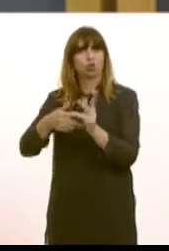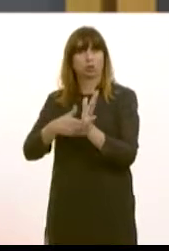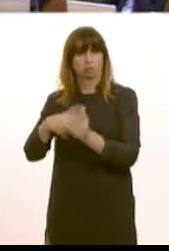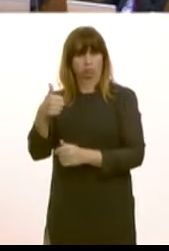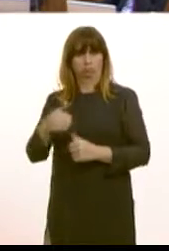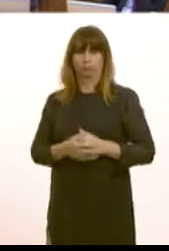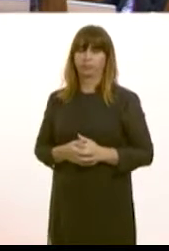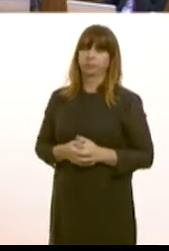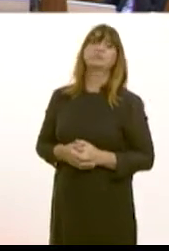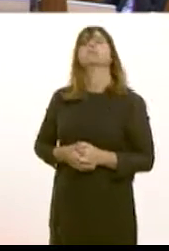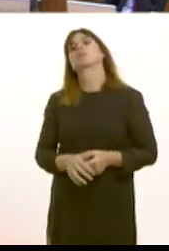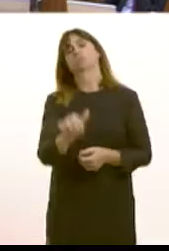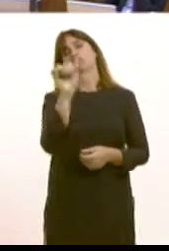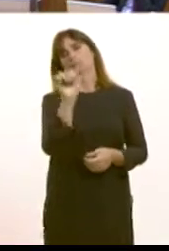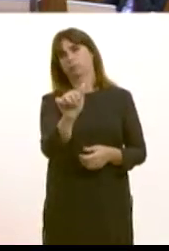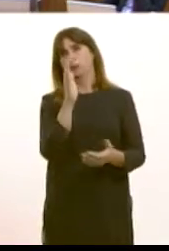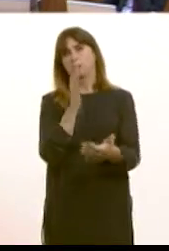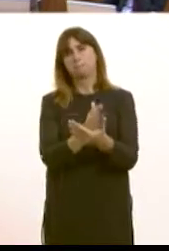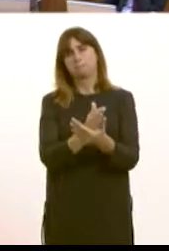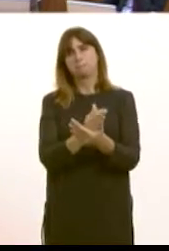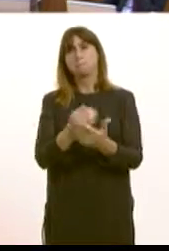Carwyn Jones: Absolutely, and Iíve been, of course, to all four sites.